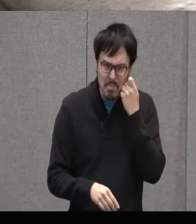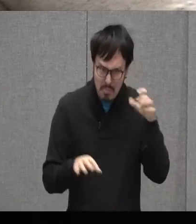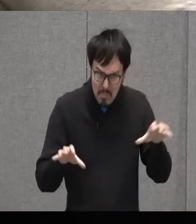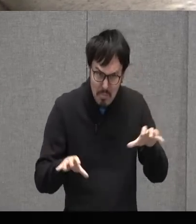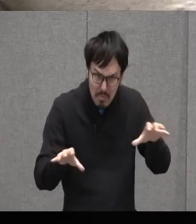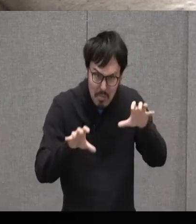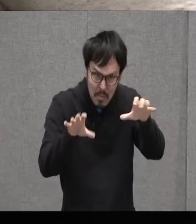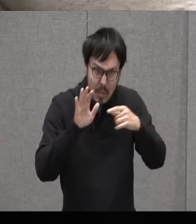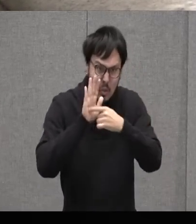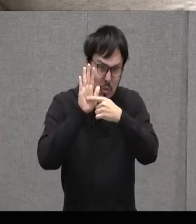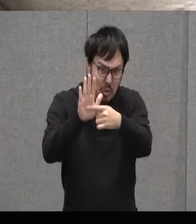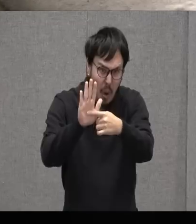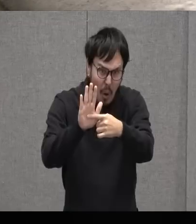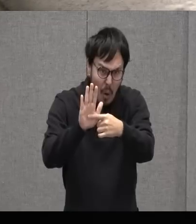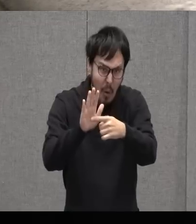That's what the little alien is saying.